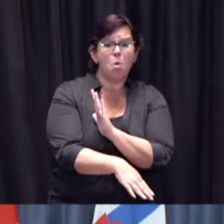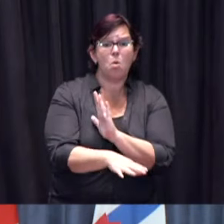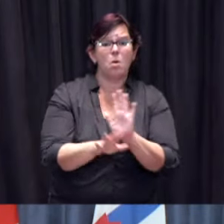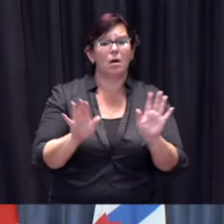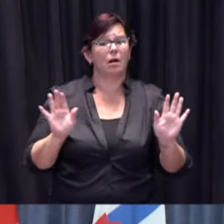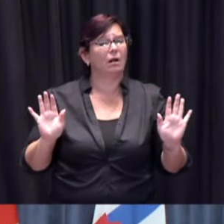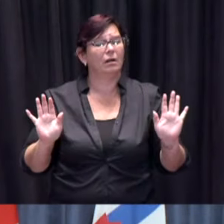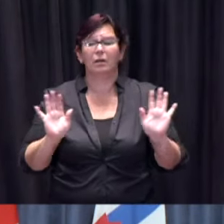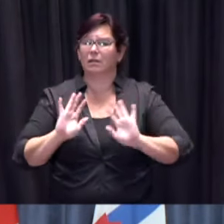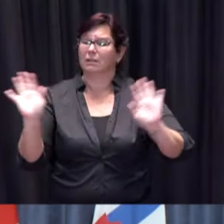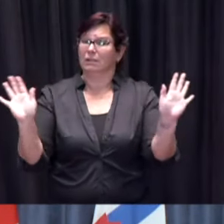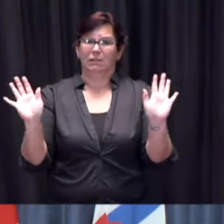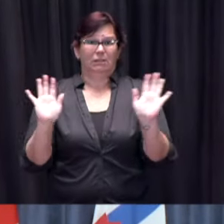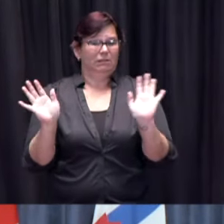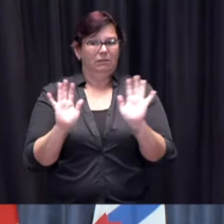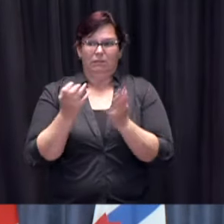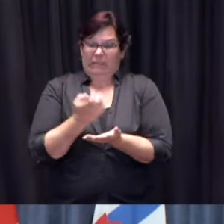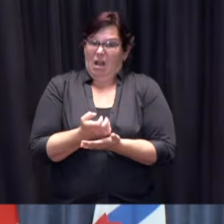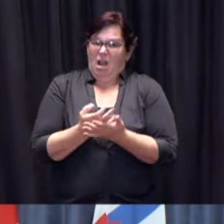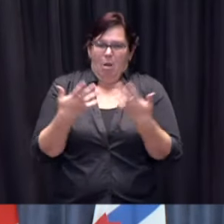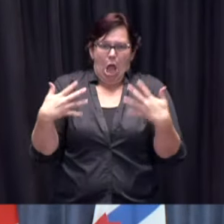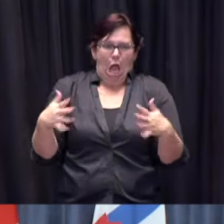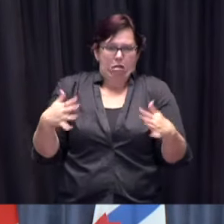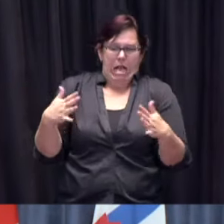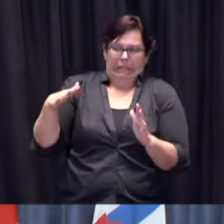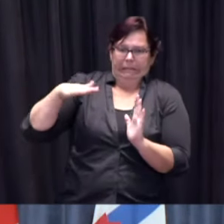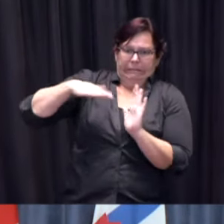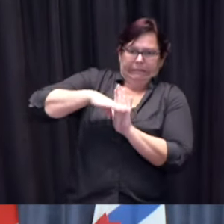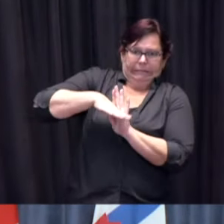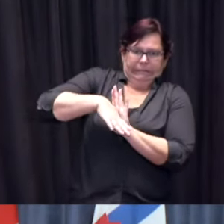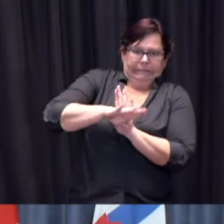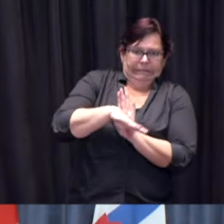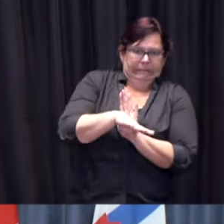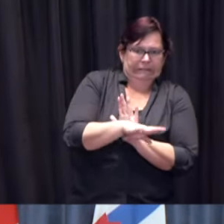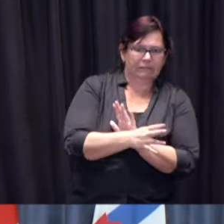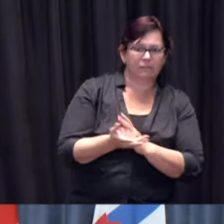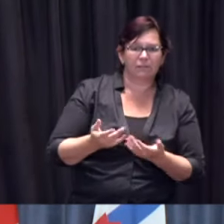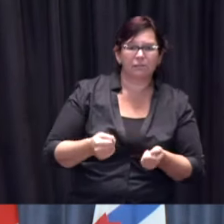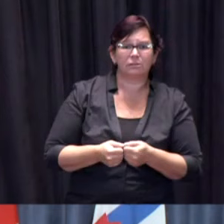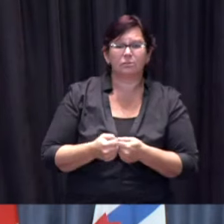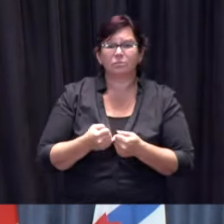So, through these measures and the cooperation of businesses across the City,